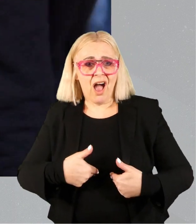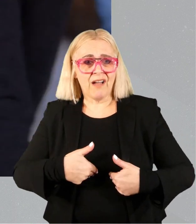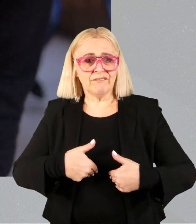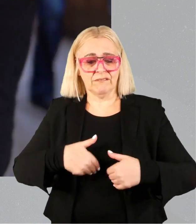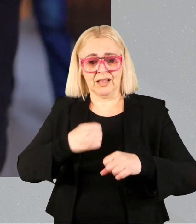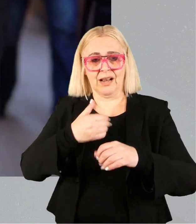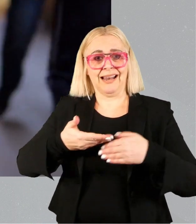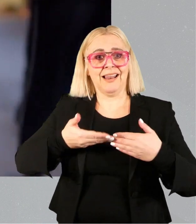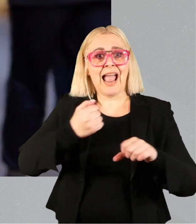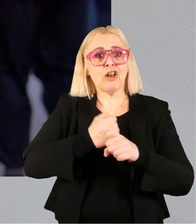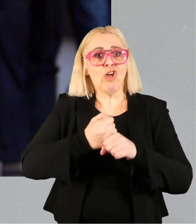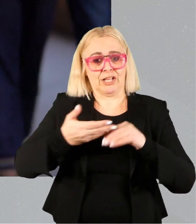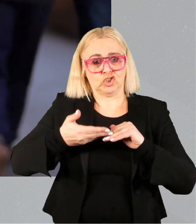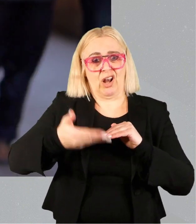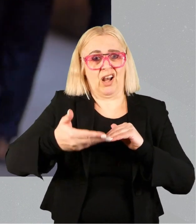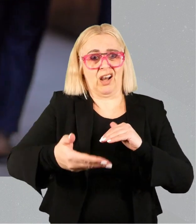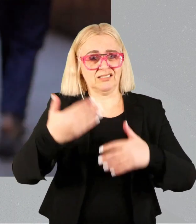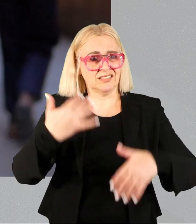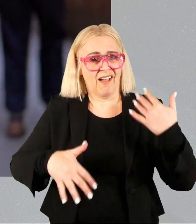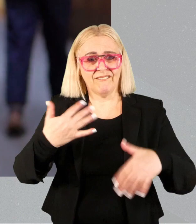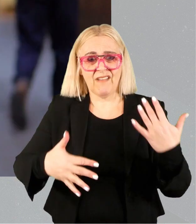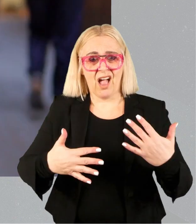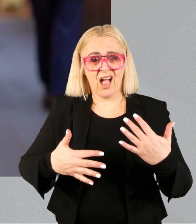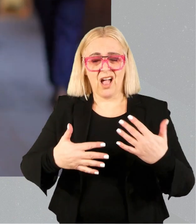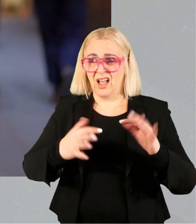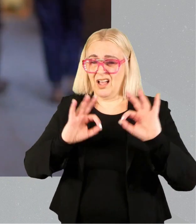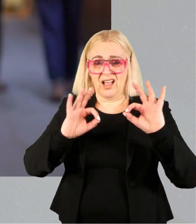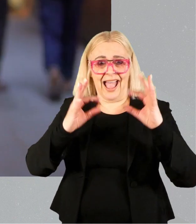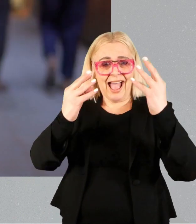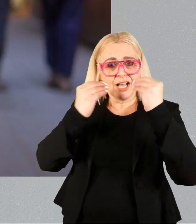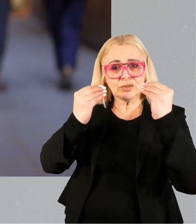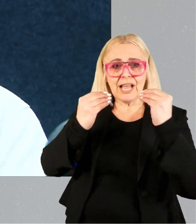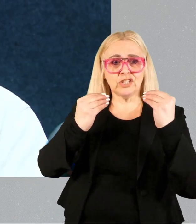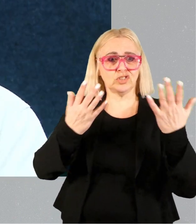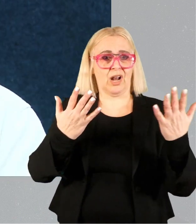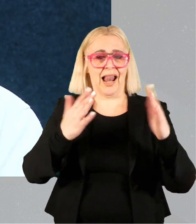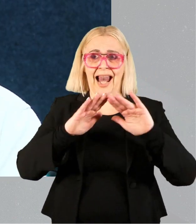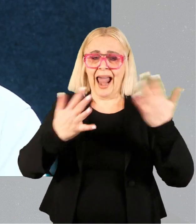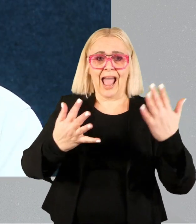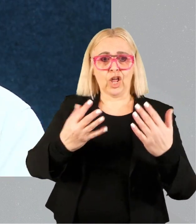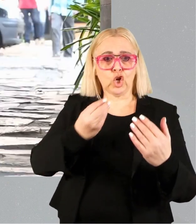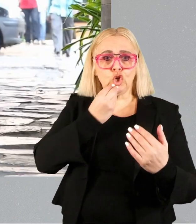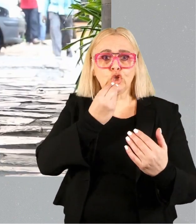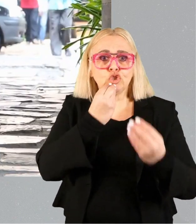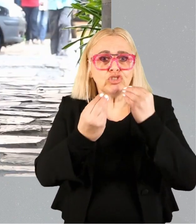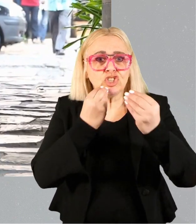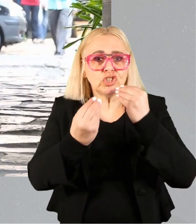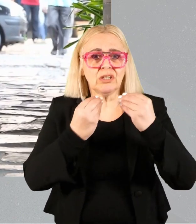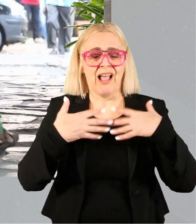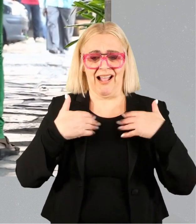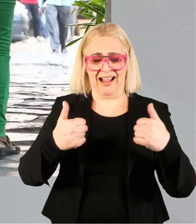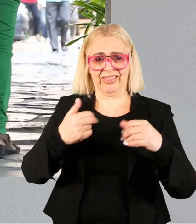So what it means is that children starve. The next generation suffers, because of